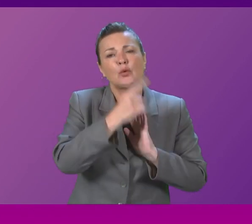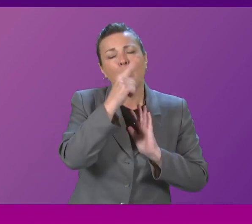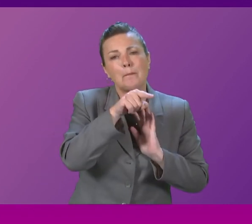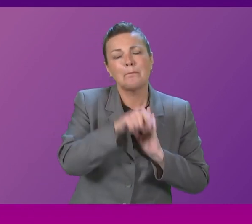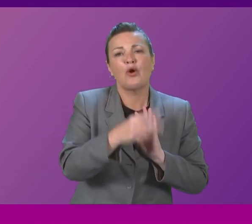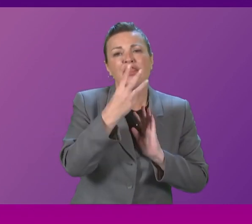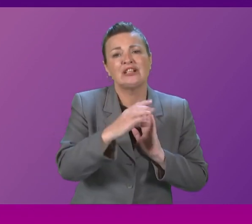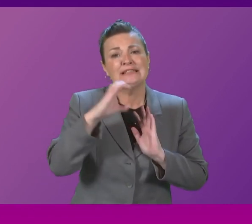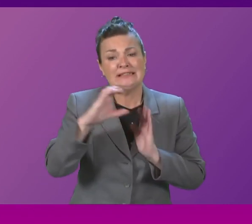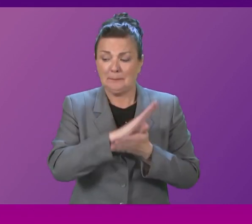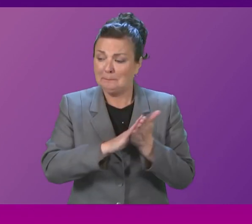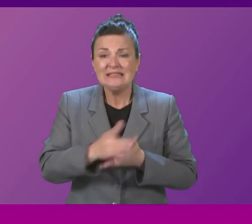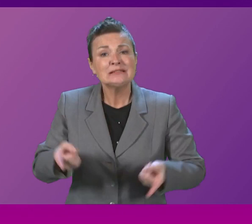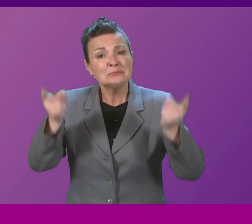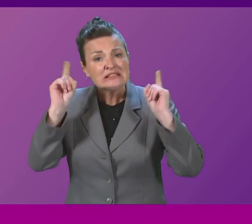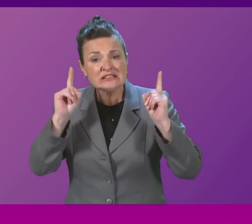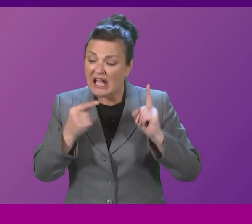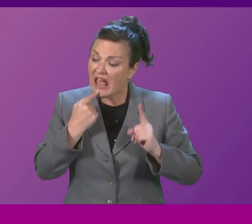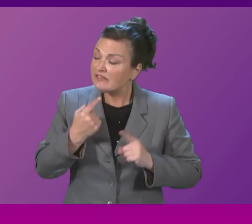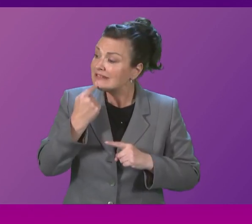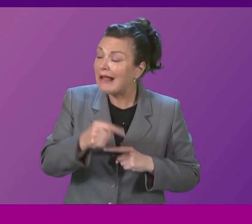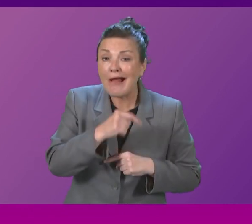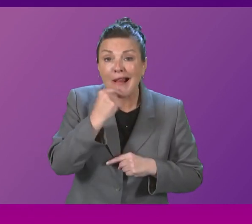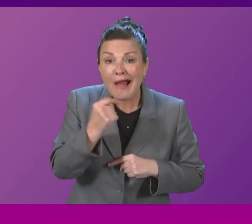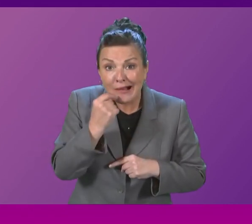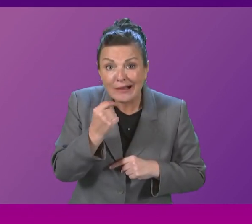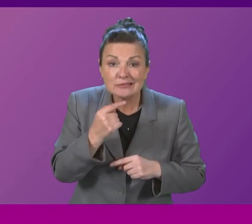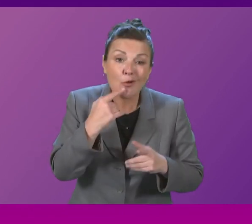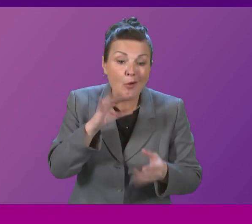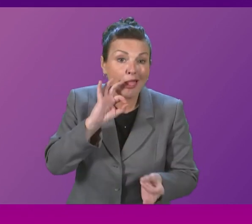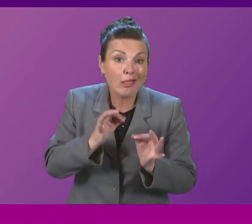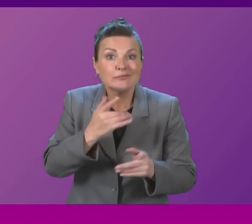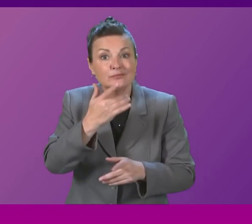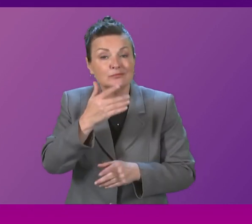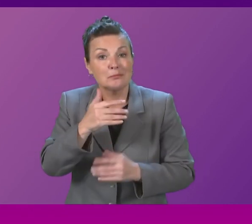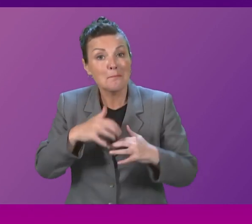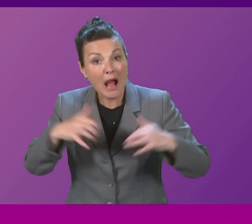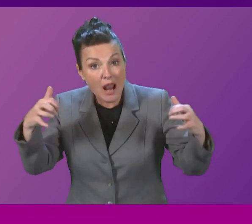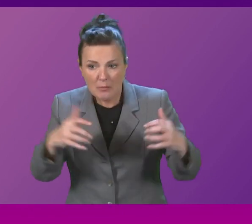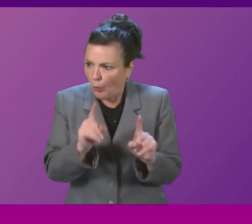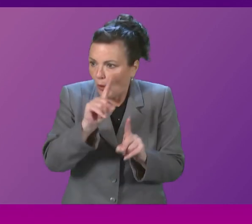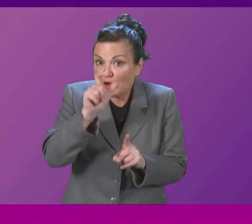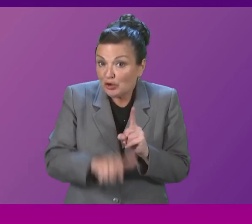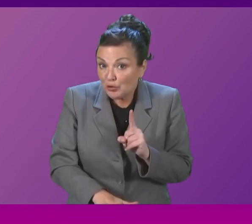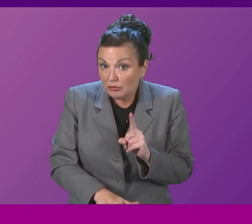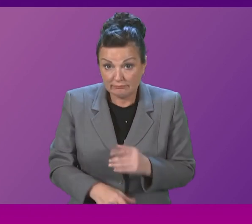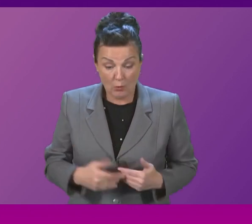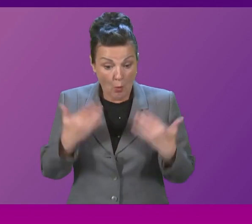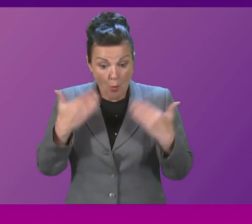who mislead Parliament should respond. To the best of my knowledge, the only correction to the record has been made by the First Minister,